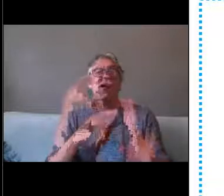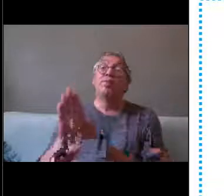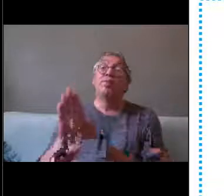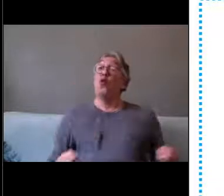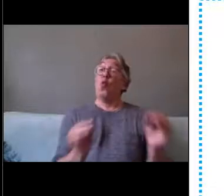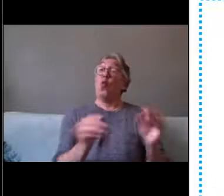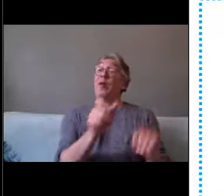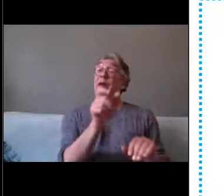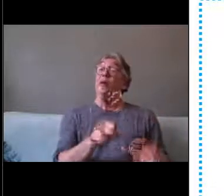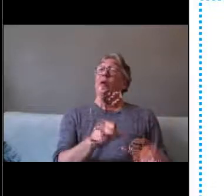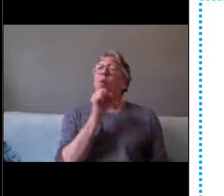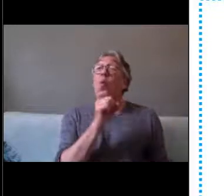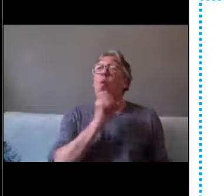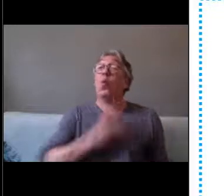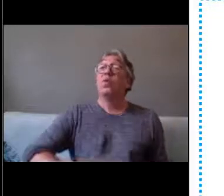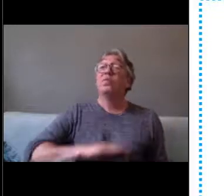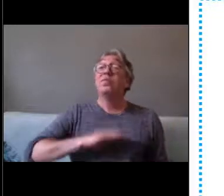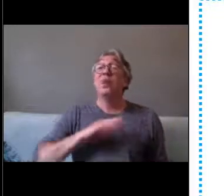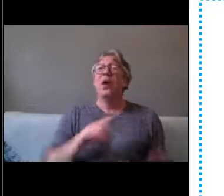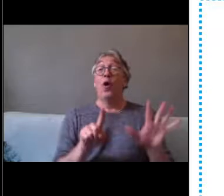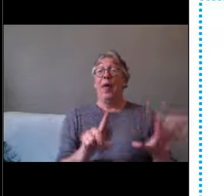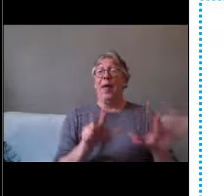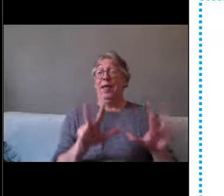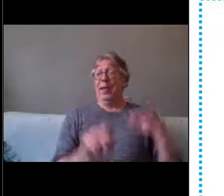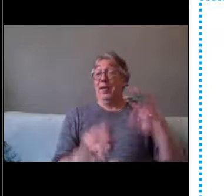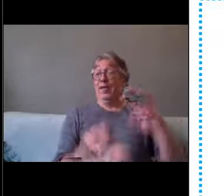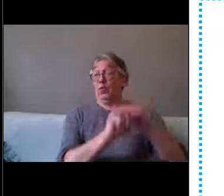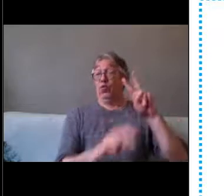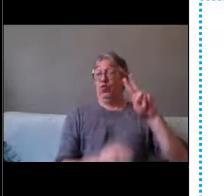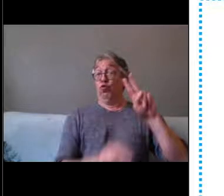and even up to 35 for people with disabilities.